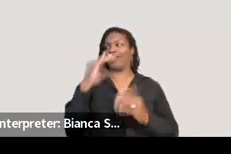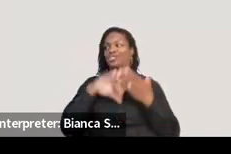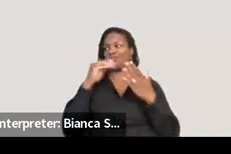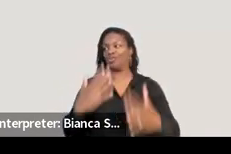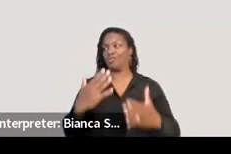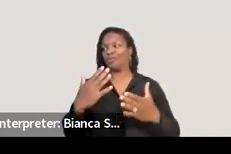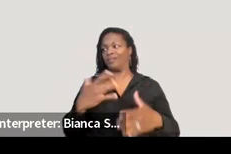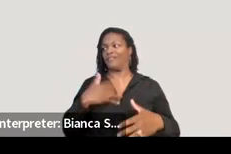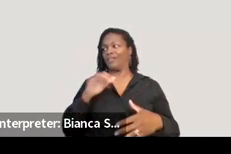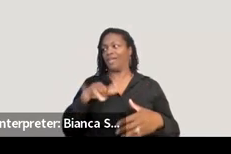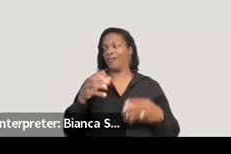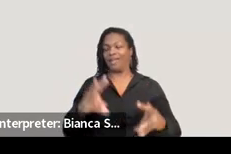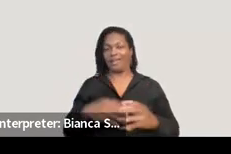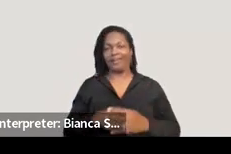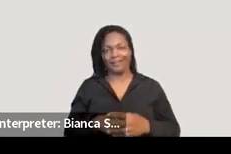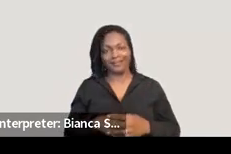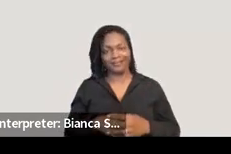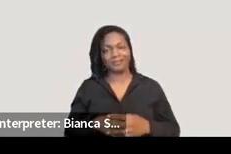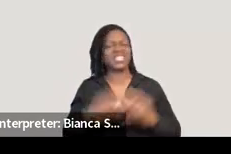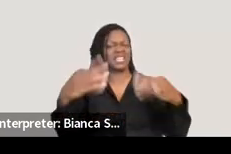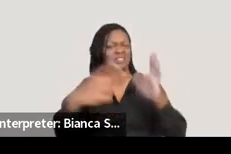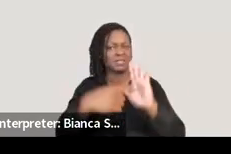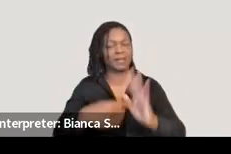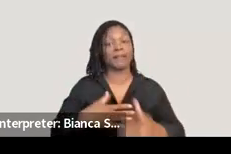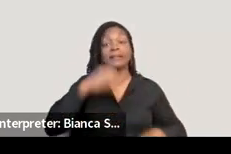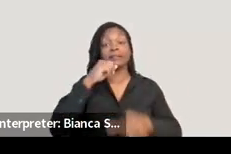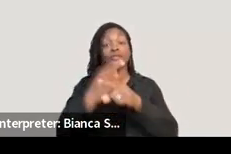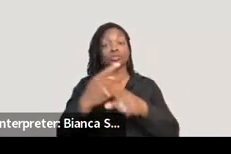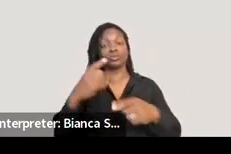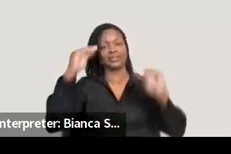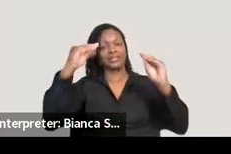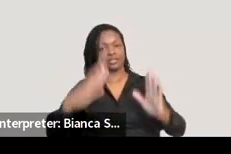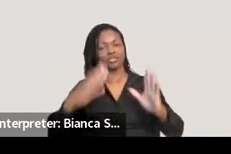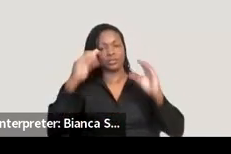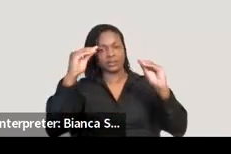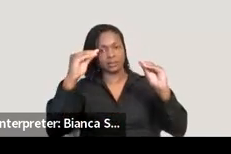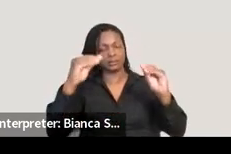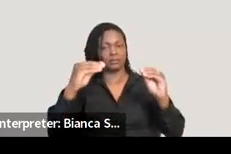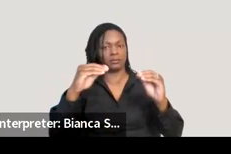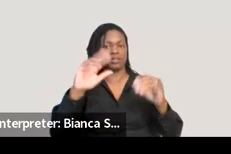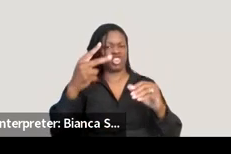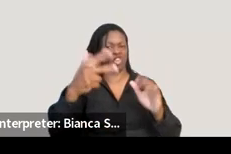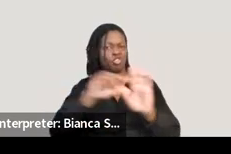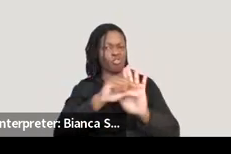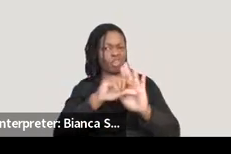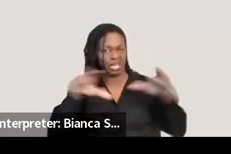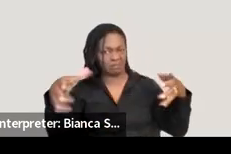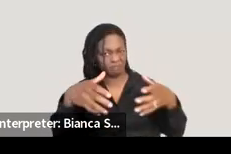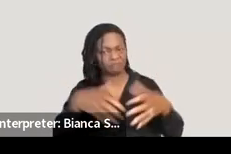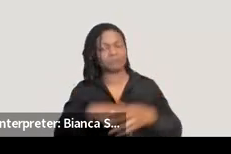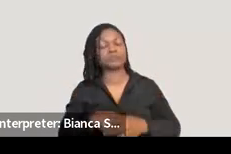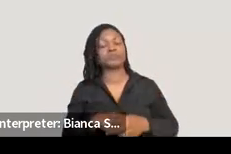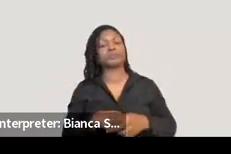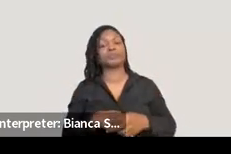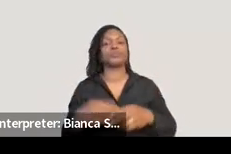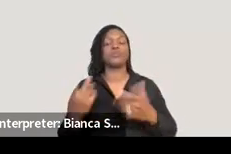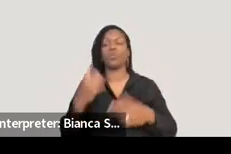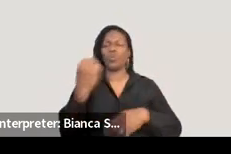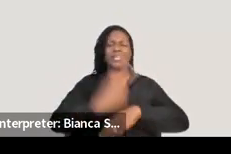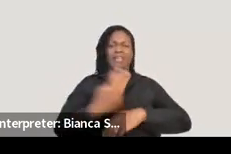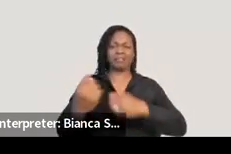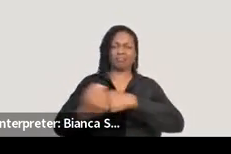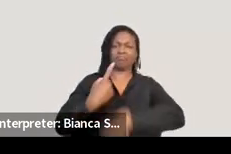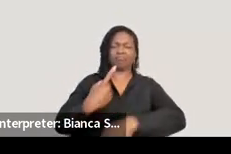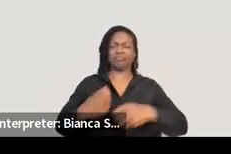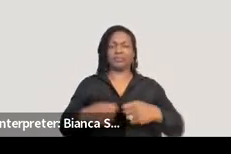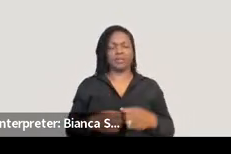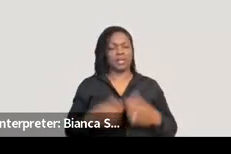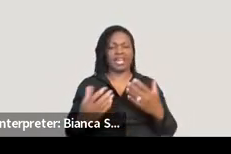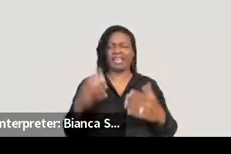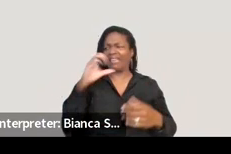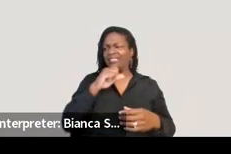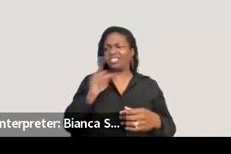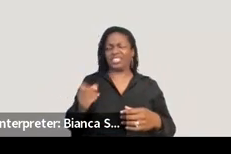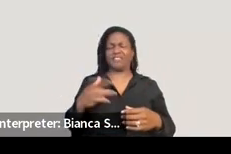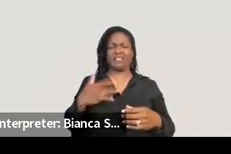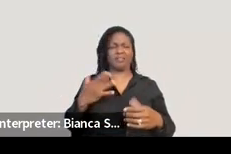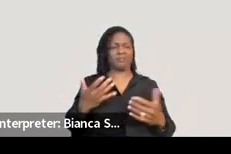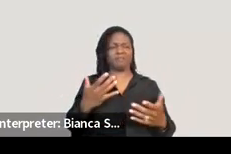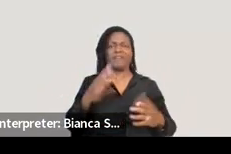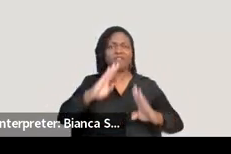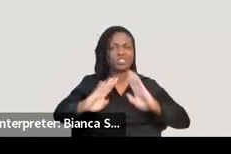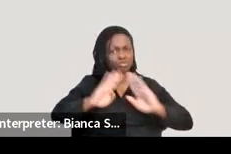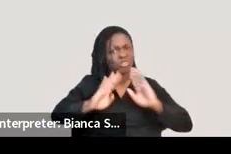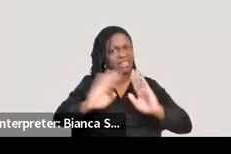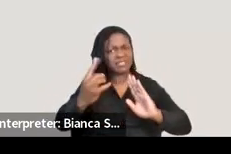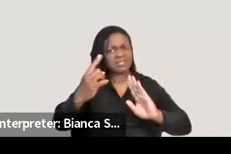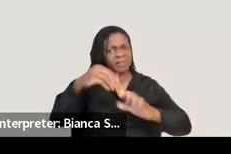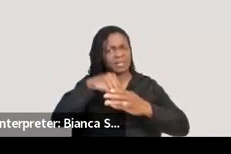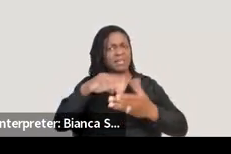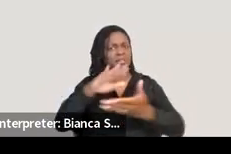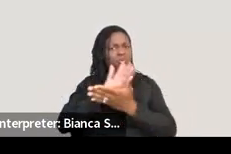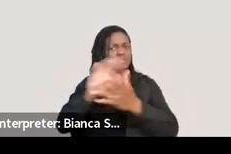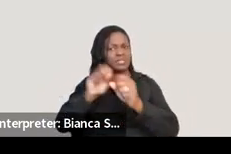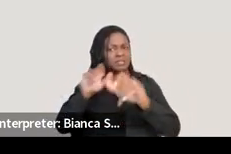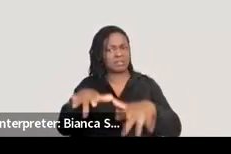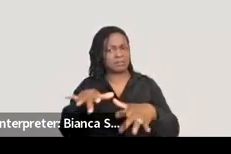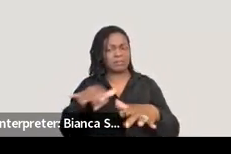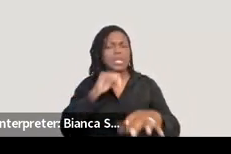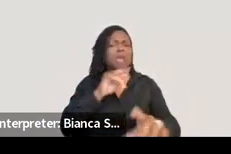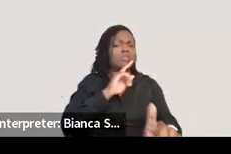She teaches third grade. And she came to me, well she sent me a message one day. And she was kind of like, I guess going through a stage where she's really frustrated with some things going on in the school system, not necessarily with her kid.